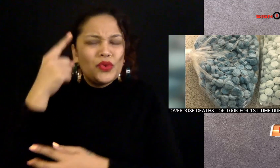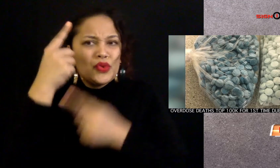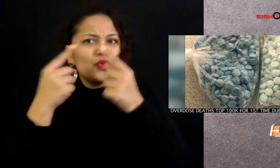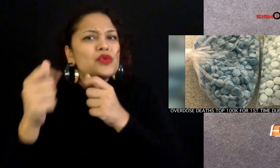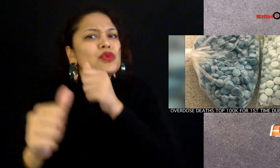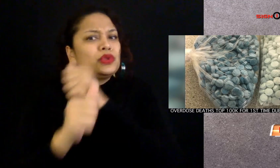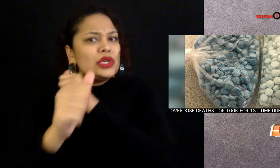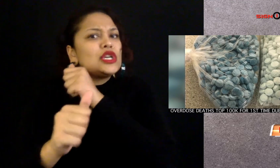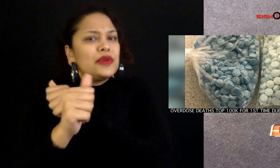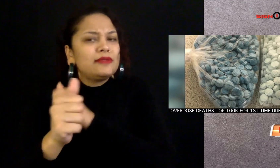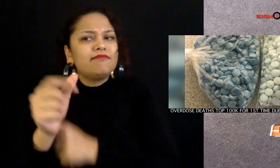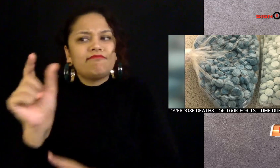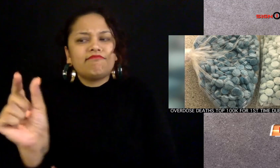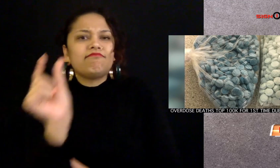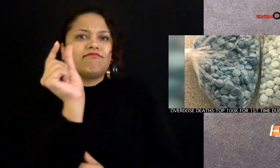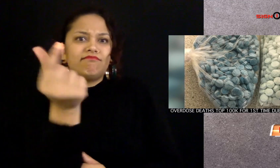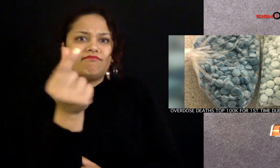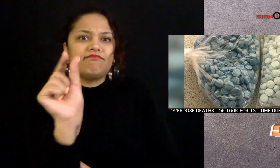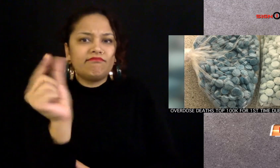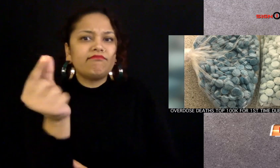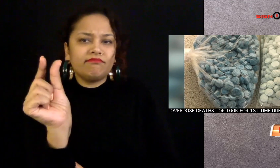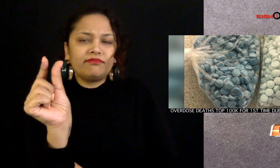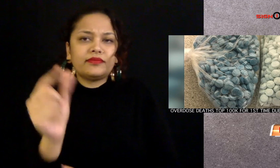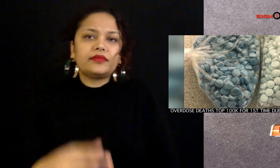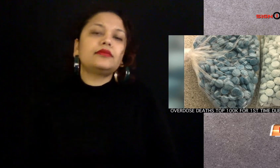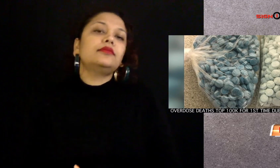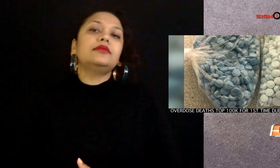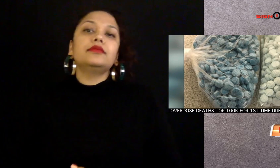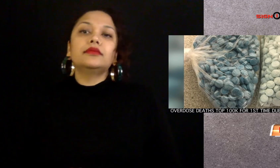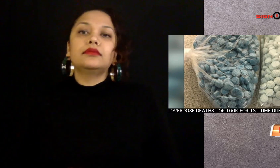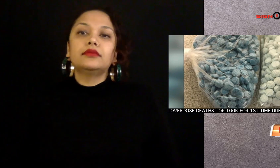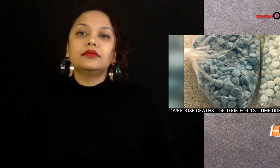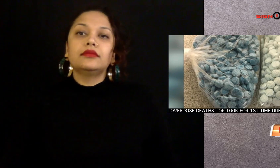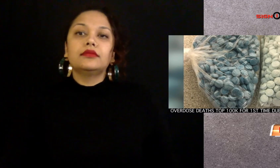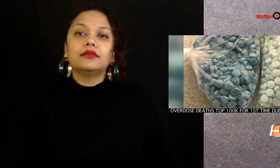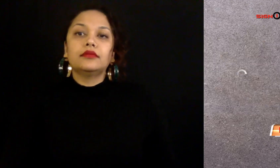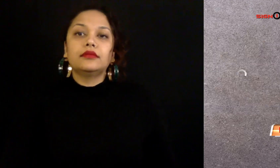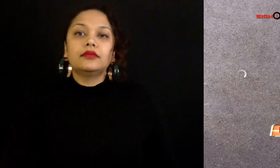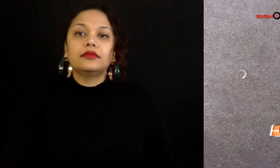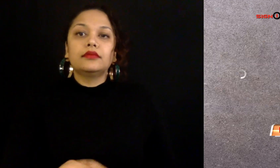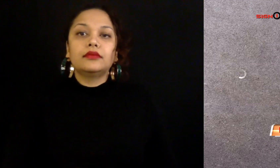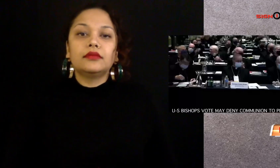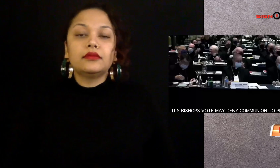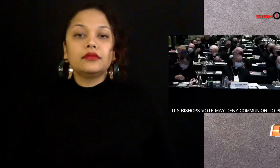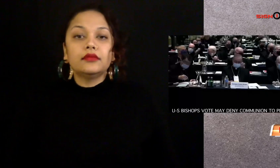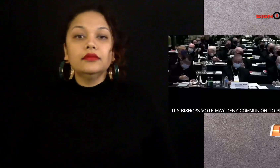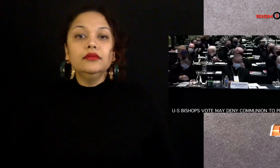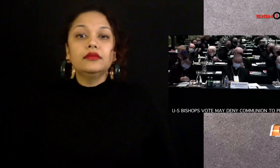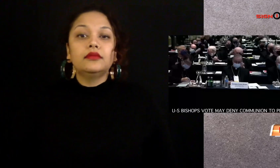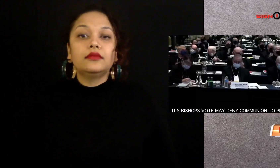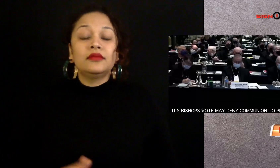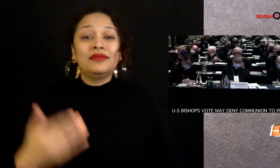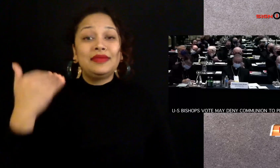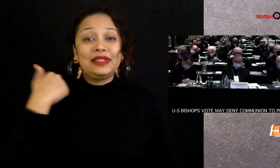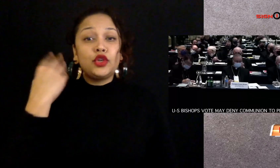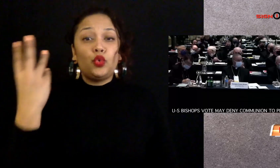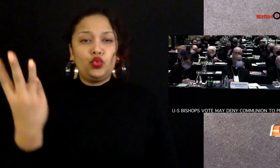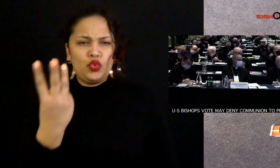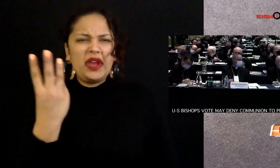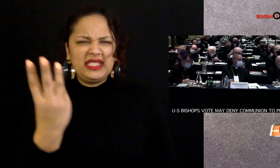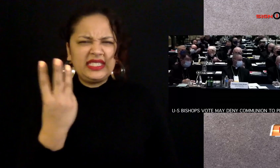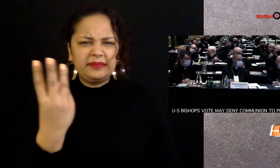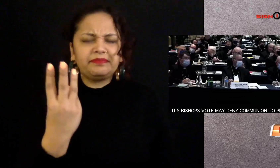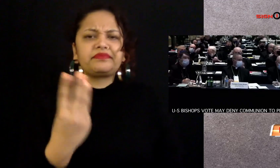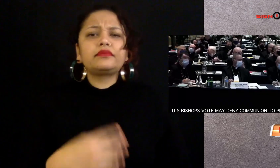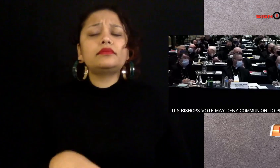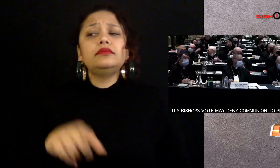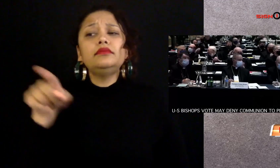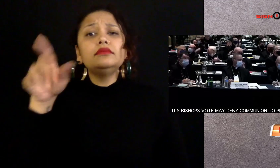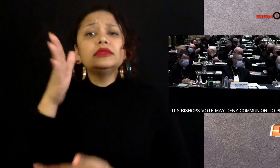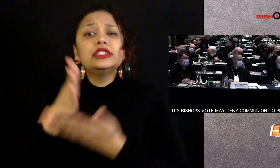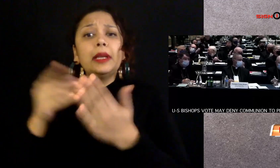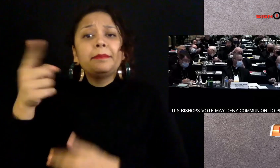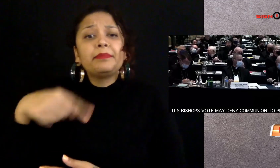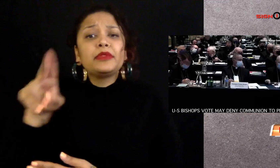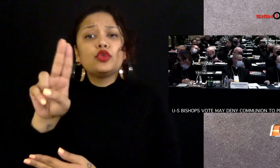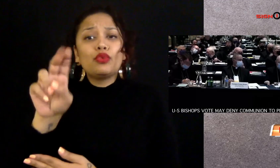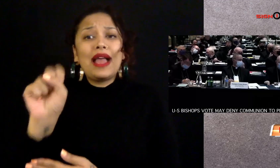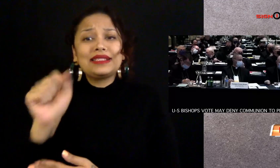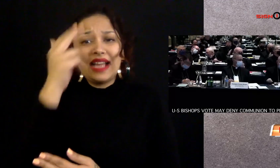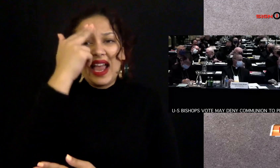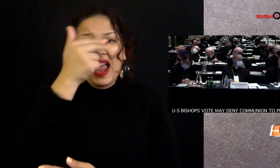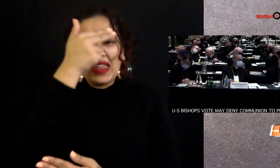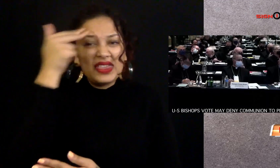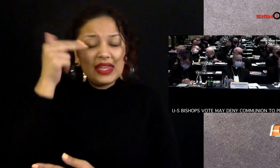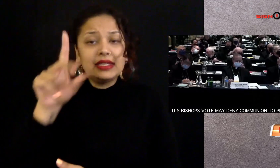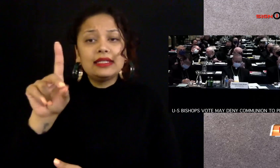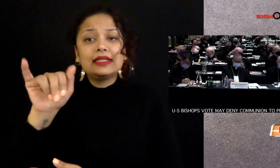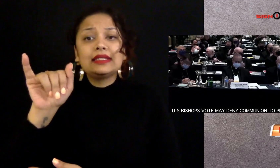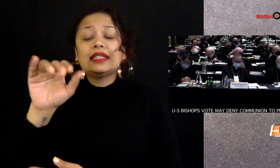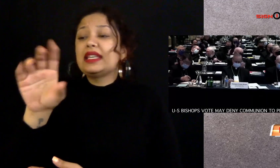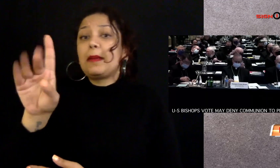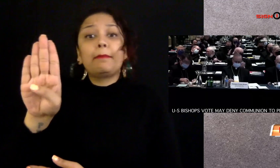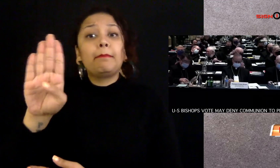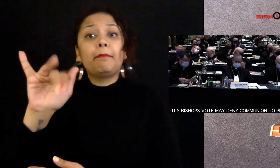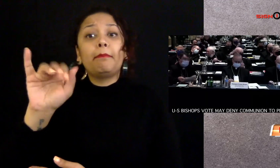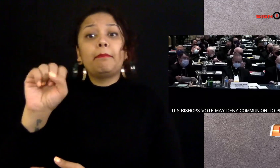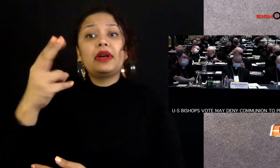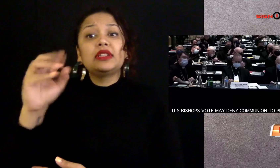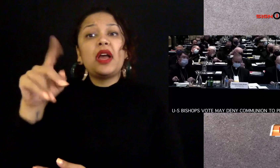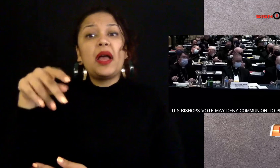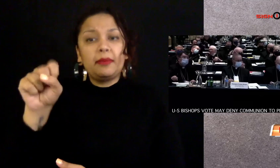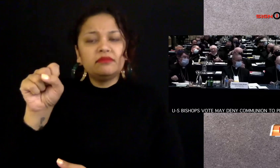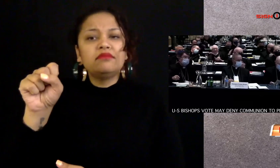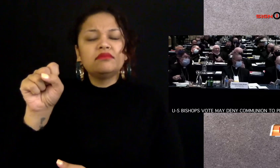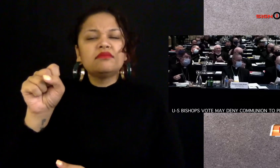States a lethal dose